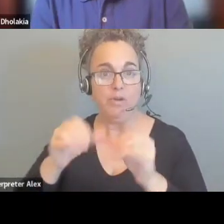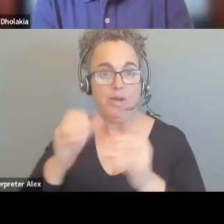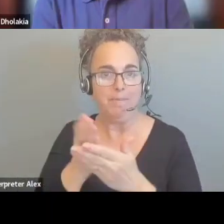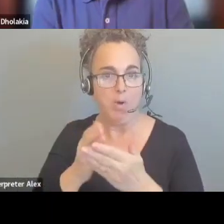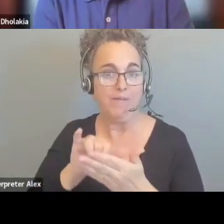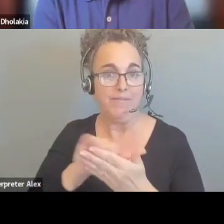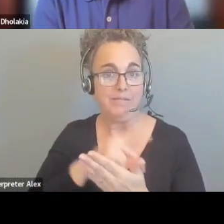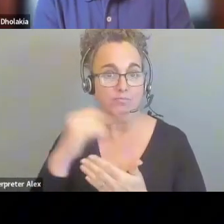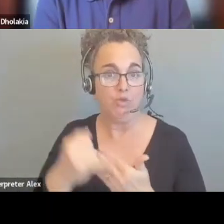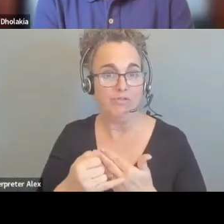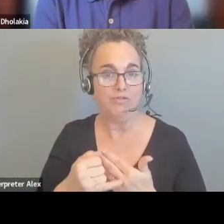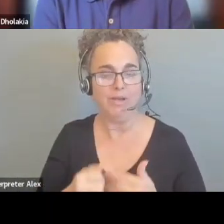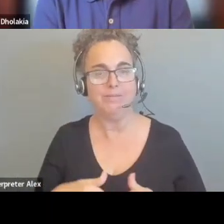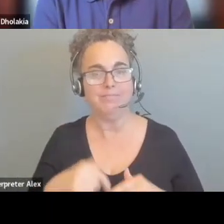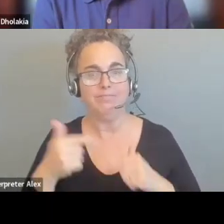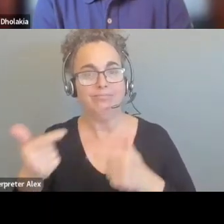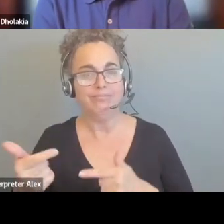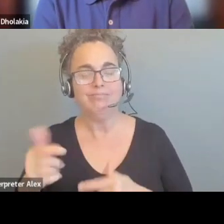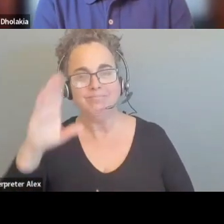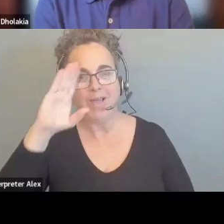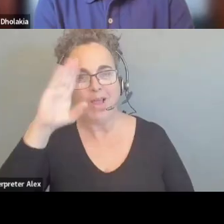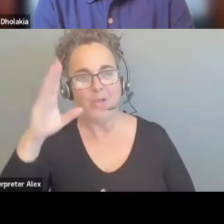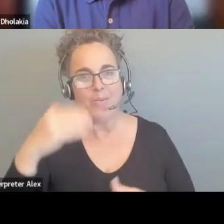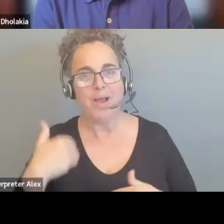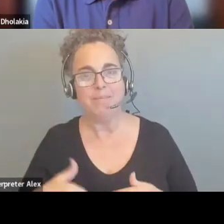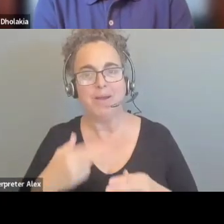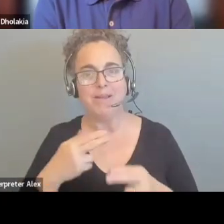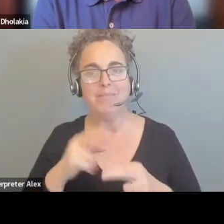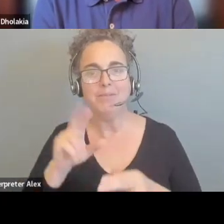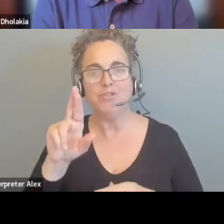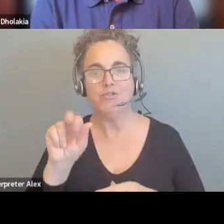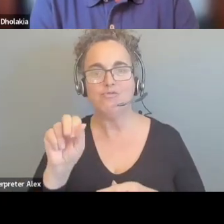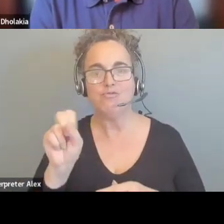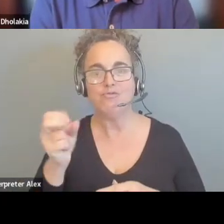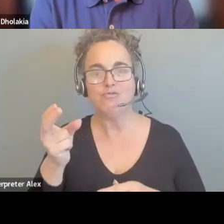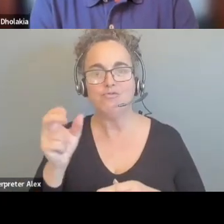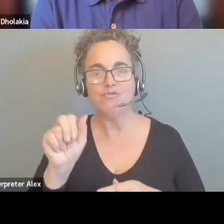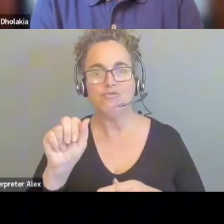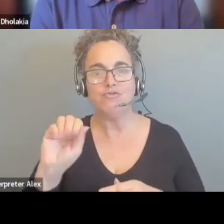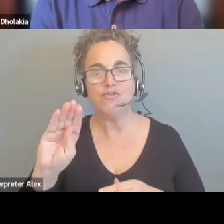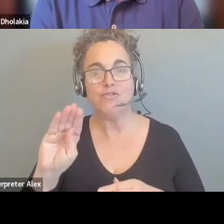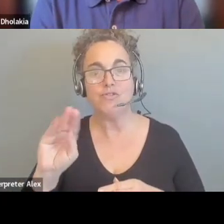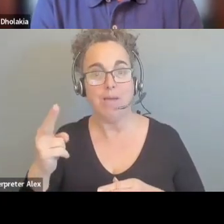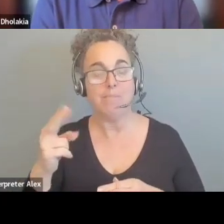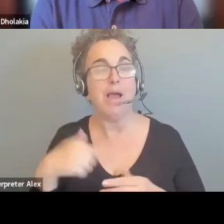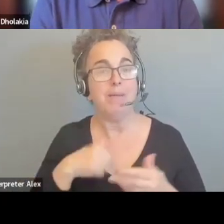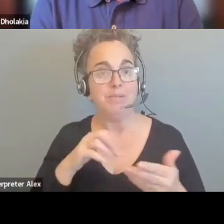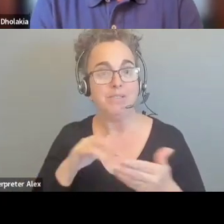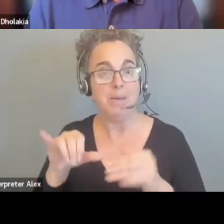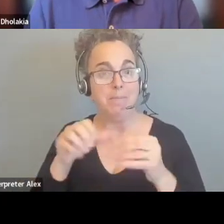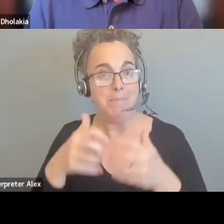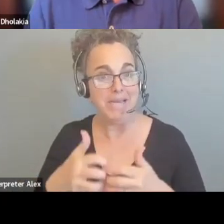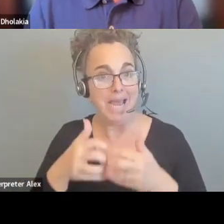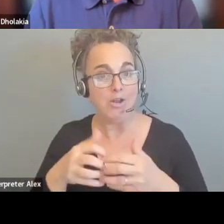Hello and my name is Rishabh. I'm a sophomore studying mechanical engineering at Cornell and I've been working on the mechanical design